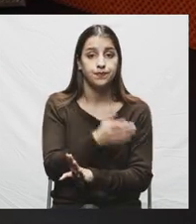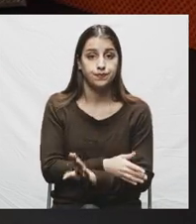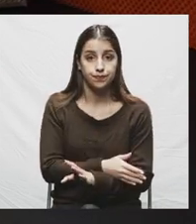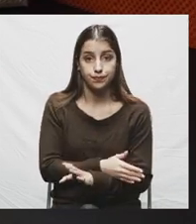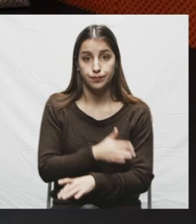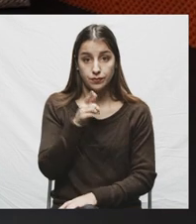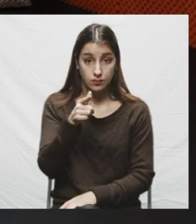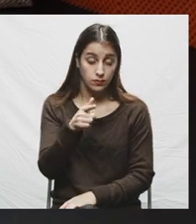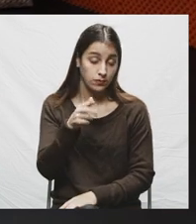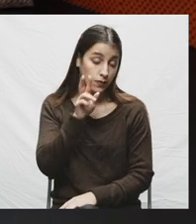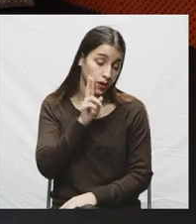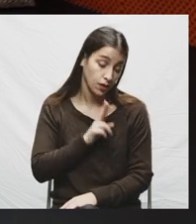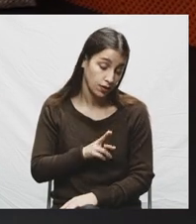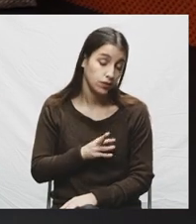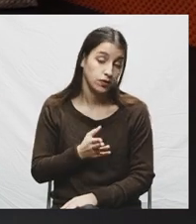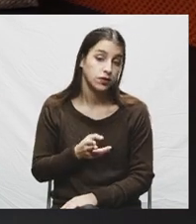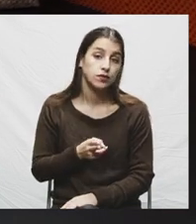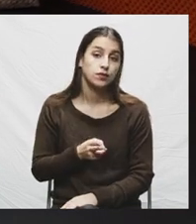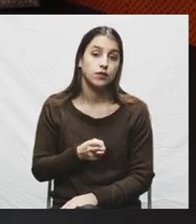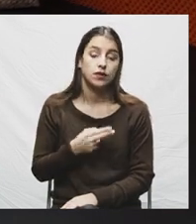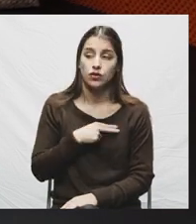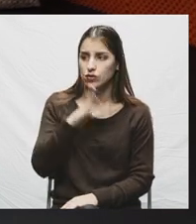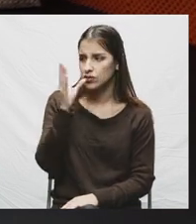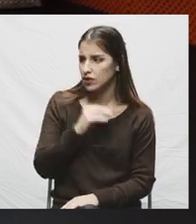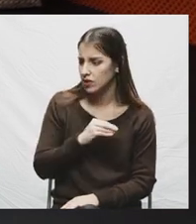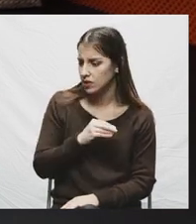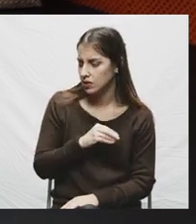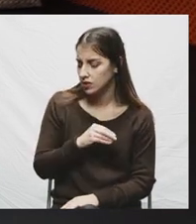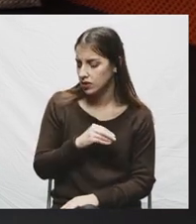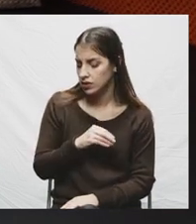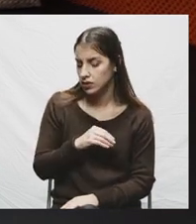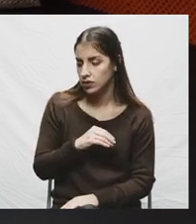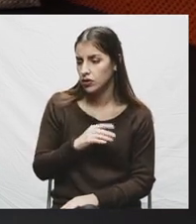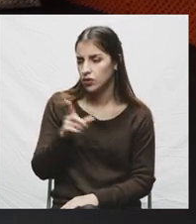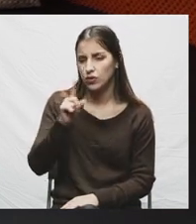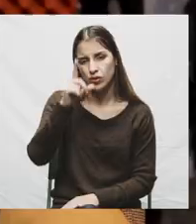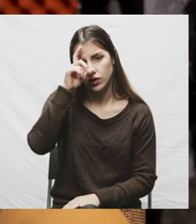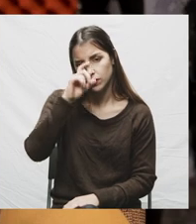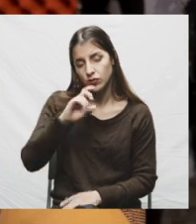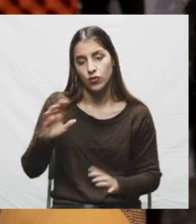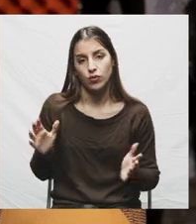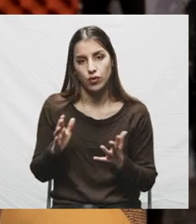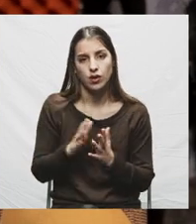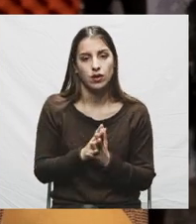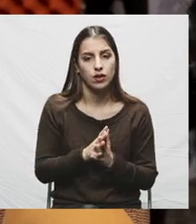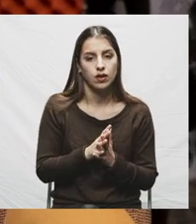even before he was Director... I don’t even know, Instituto Português das Artes? I don’t recall what was the…